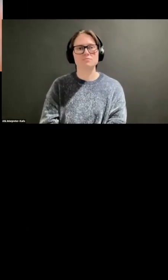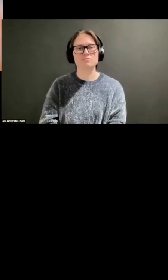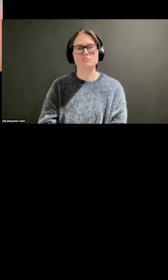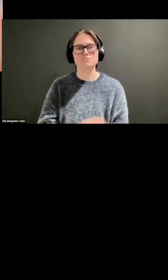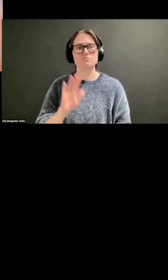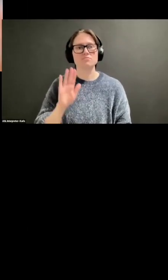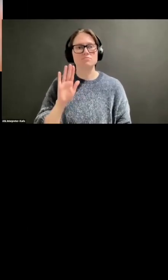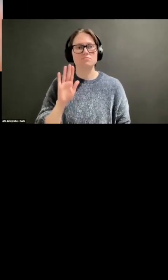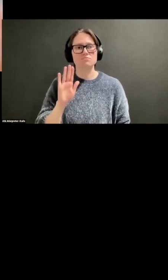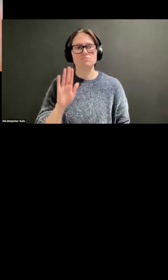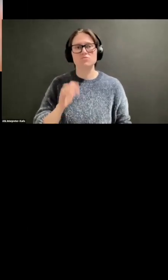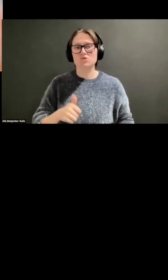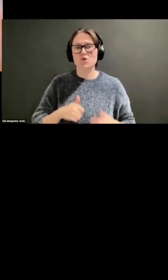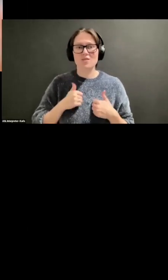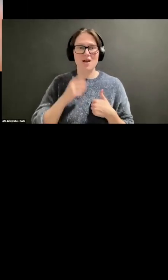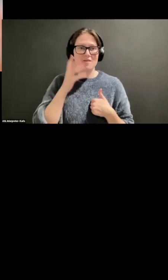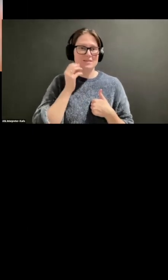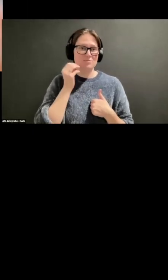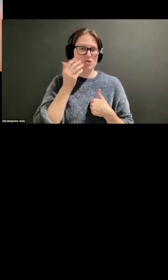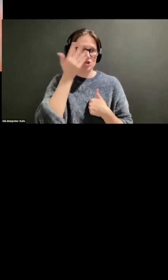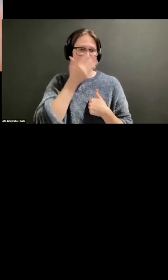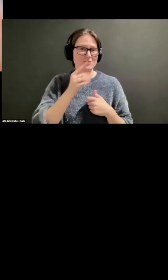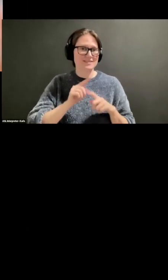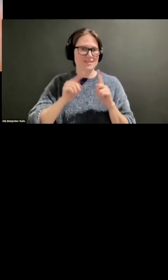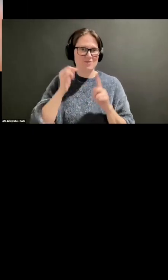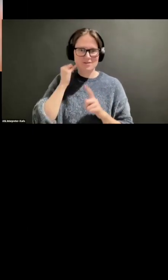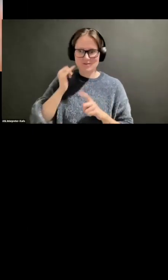If you grew up in group homes versus if you grew